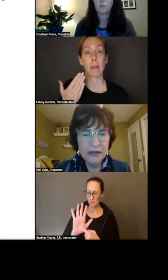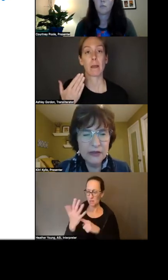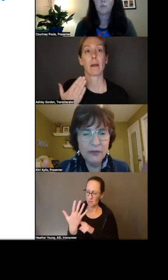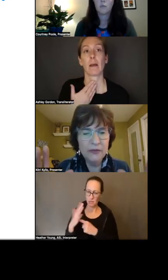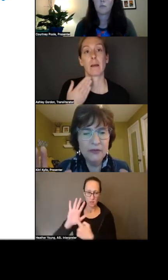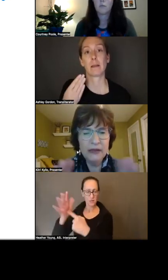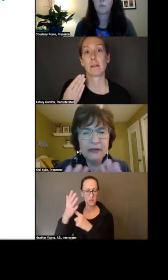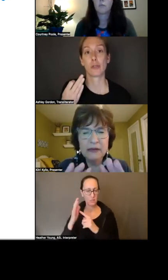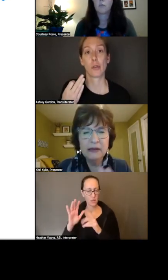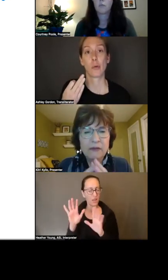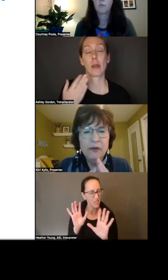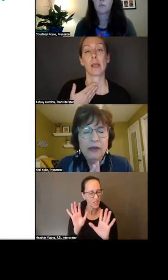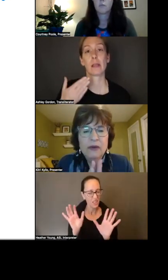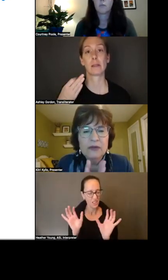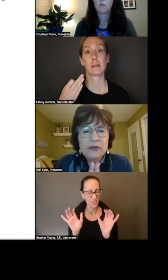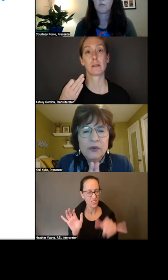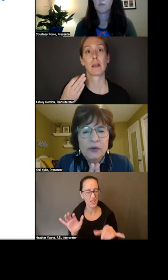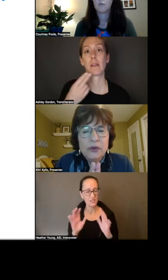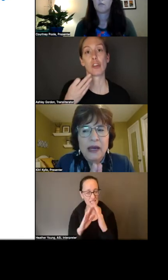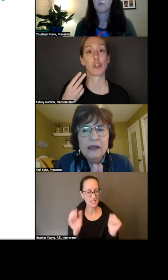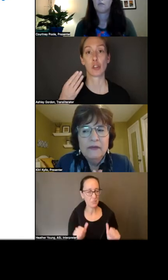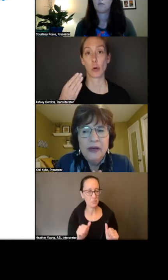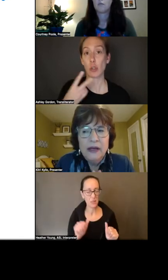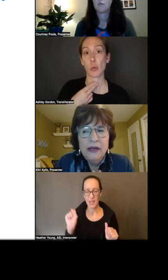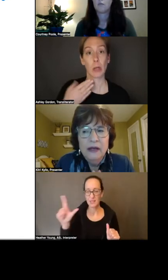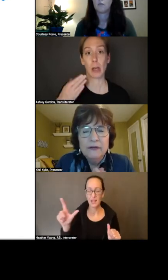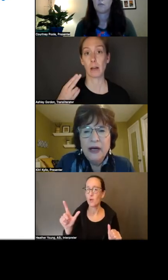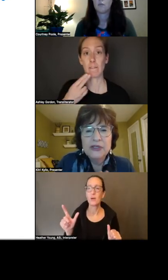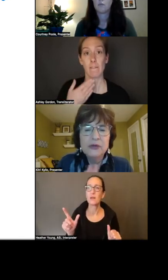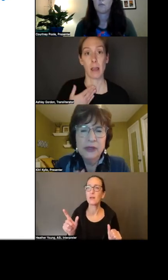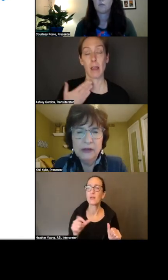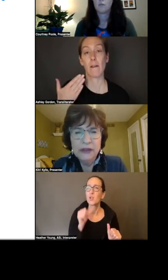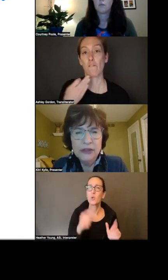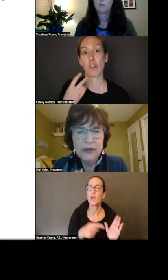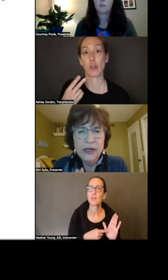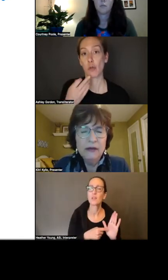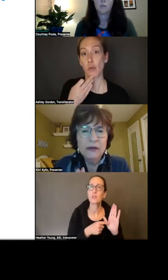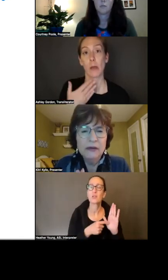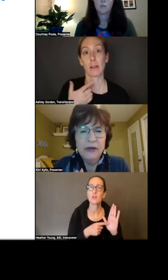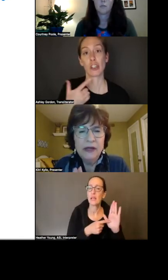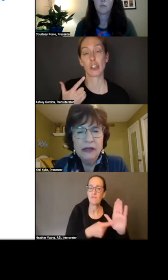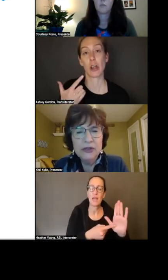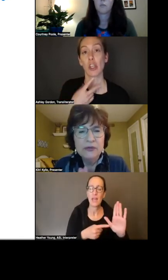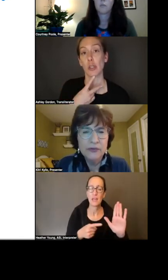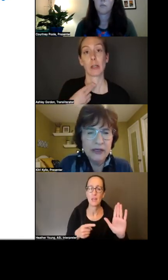And so, you can't convey French through English. You can't convey English through French.